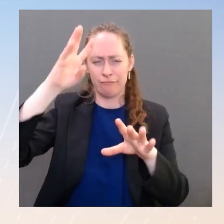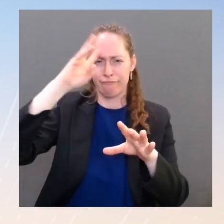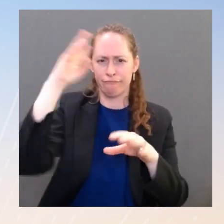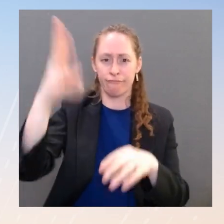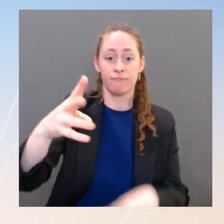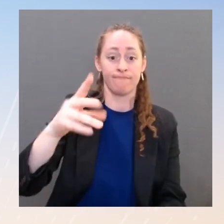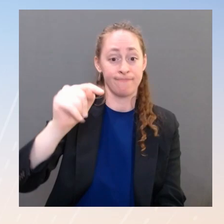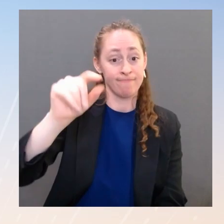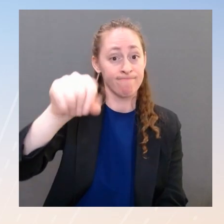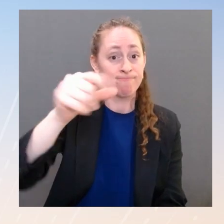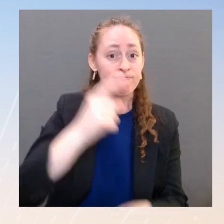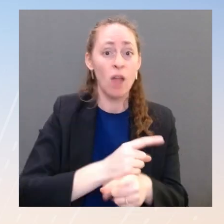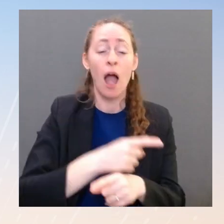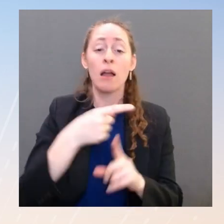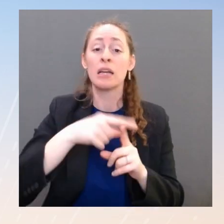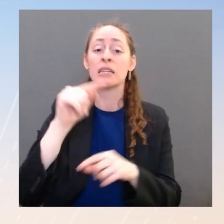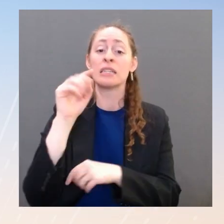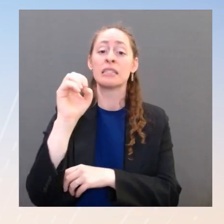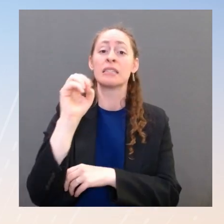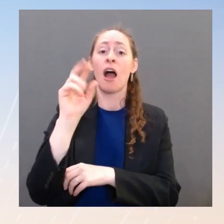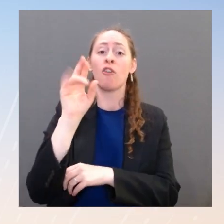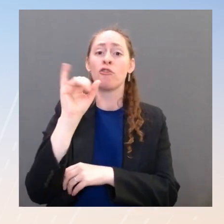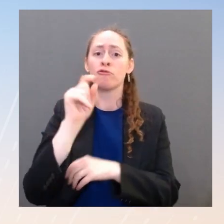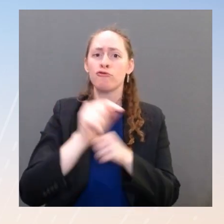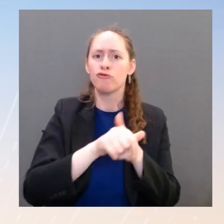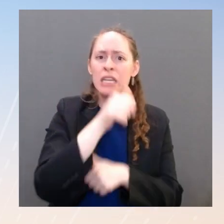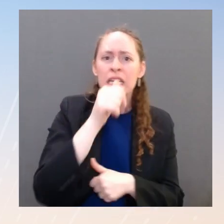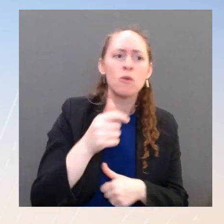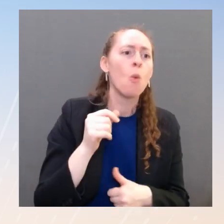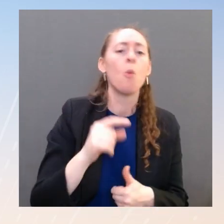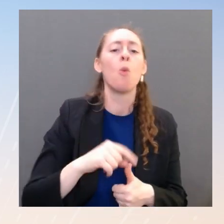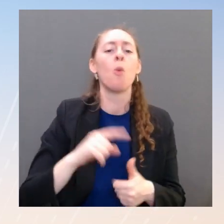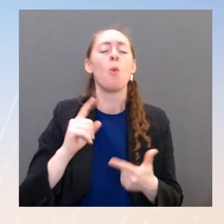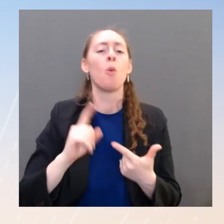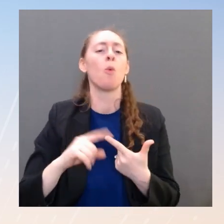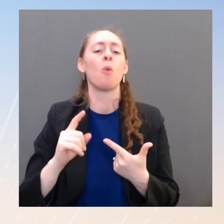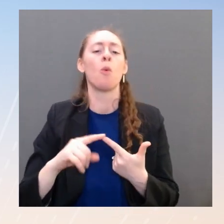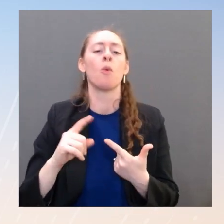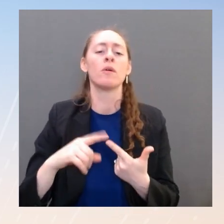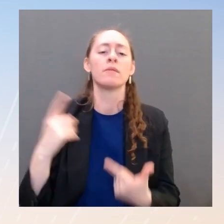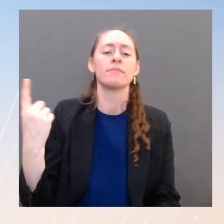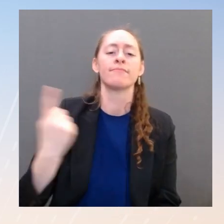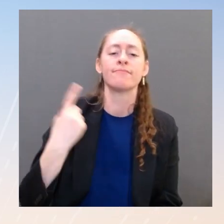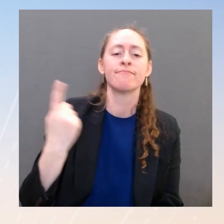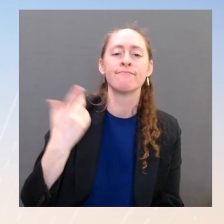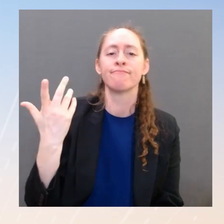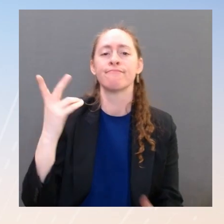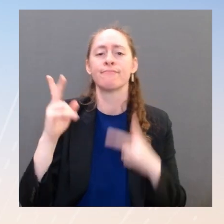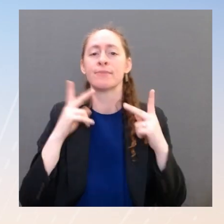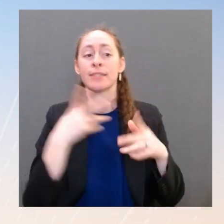the smugglers work that they do pushing disinformation. It's not -- the mandate is not to adjudicate